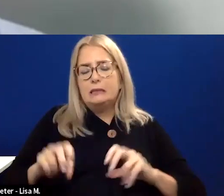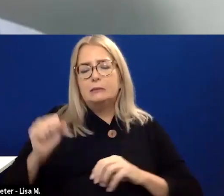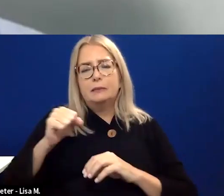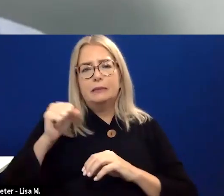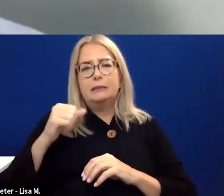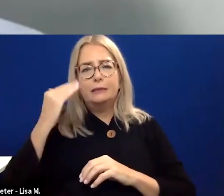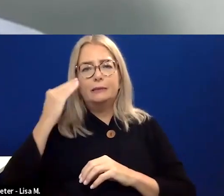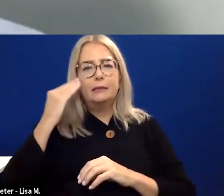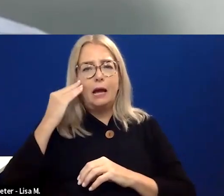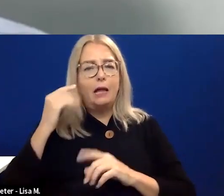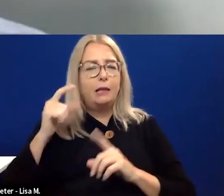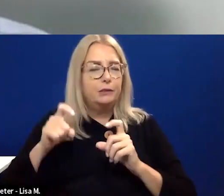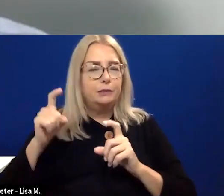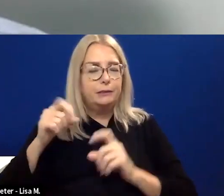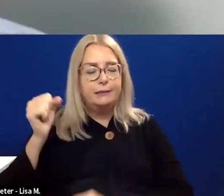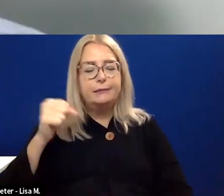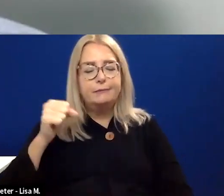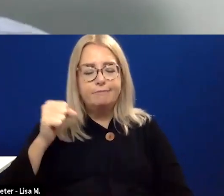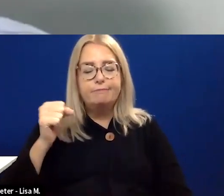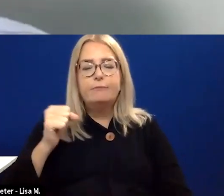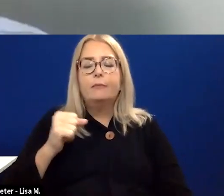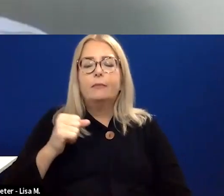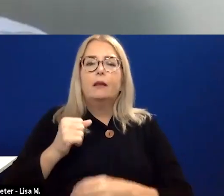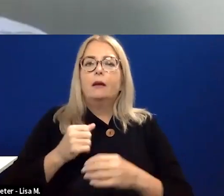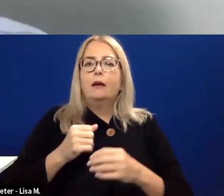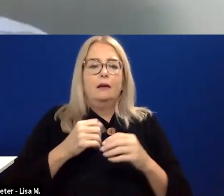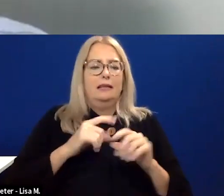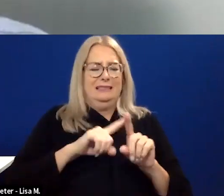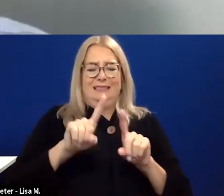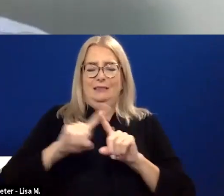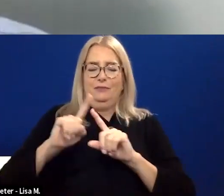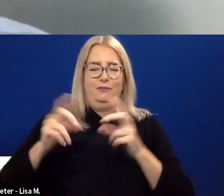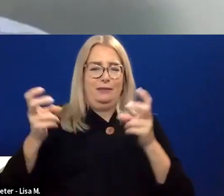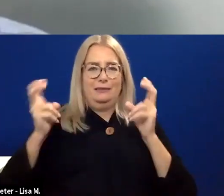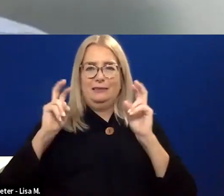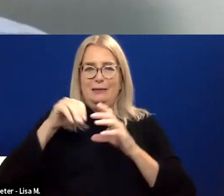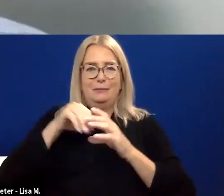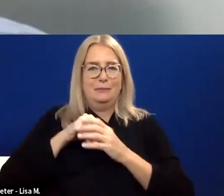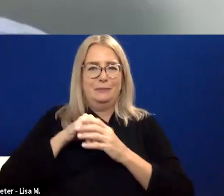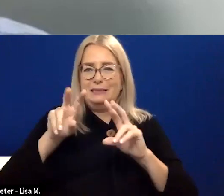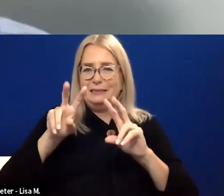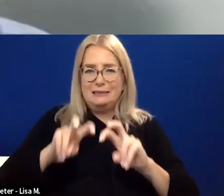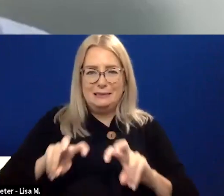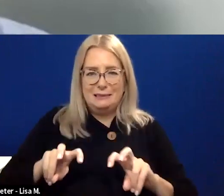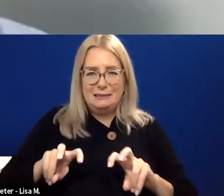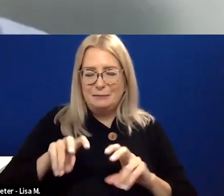topics in there that that some kids have not have not spent much time uh thinking about